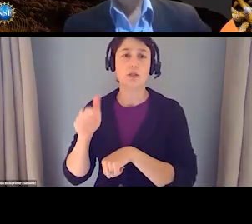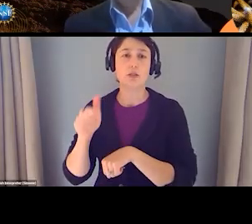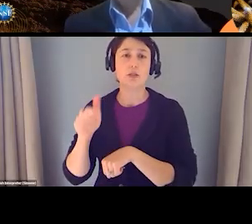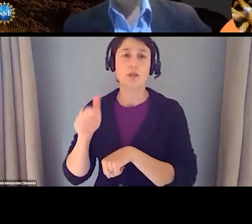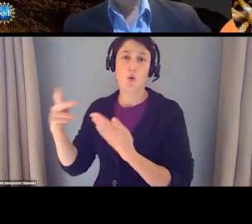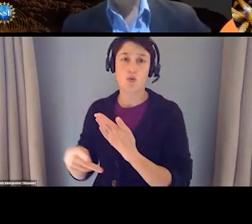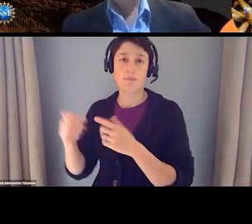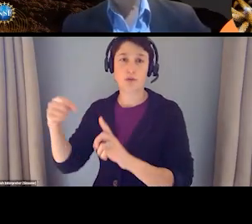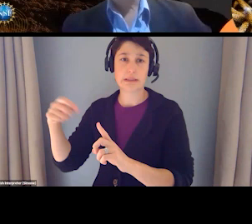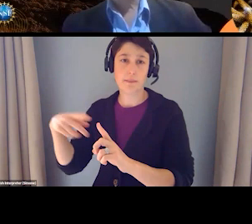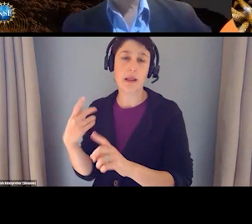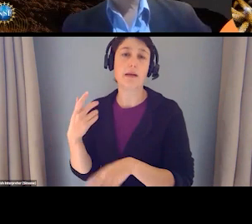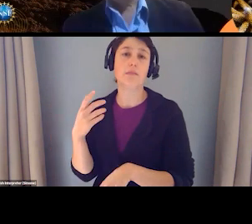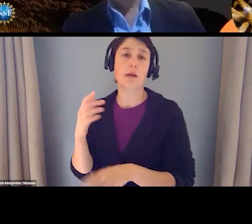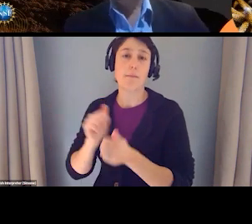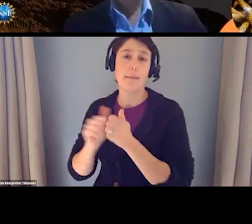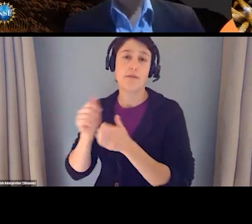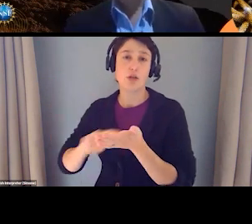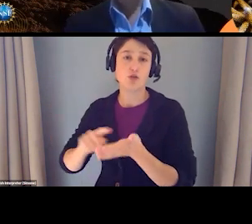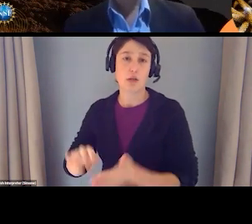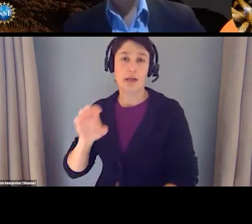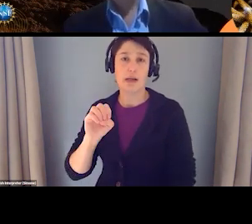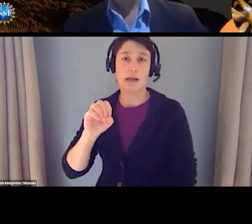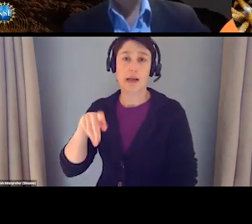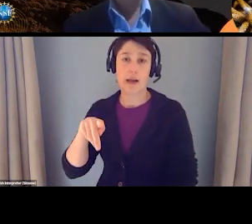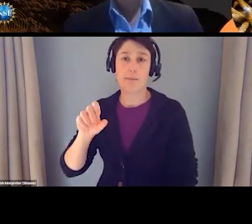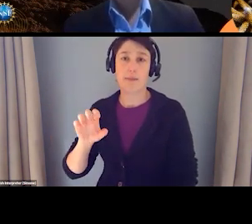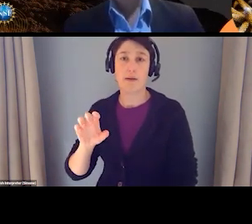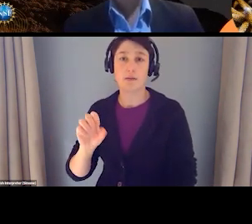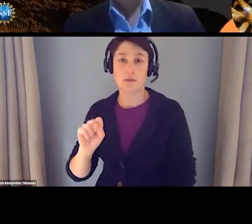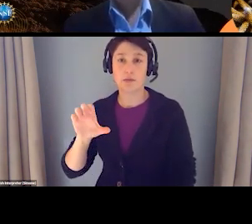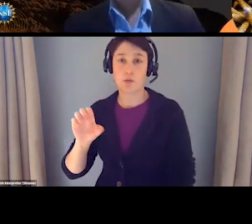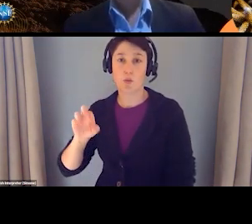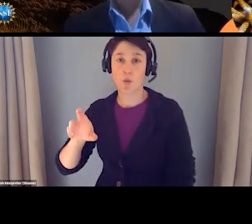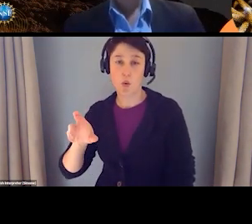EPSCoR funds cannot transfer from an EPSCoR state to a non-EPSCoR state.